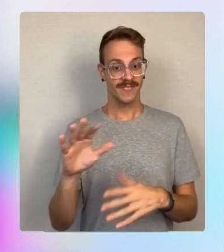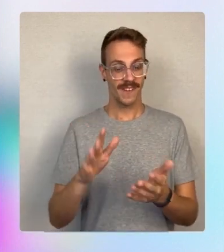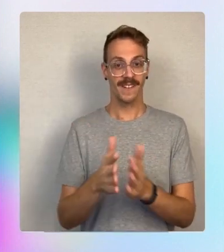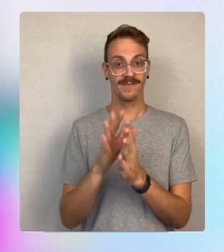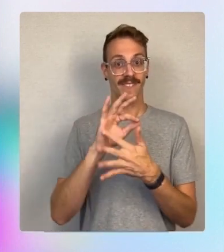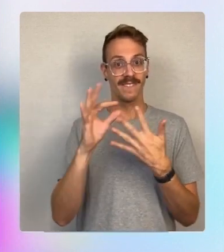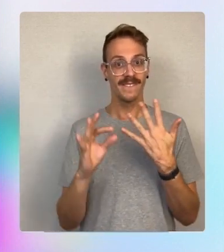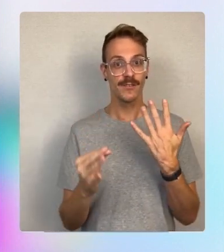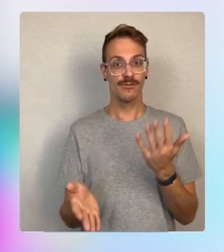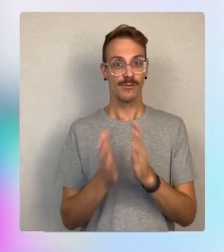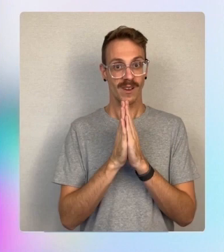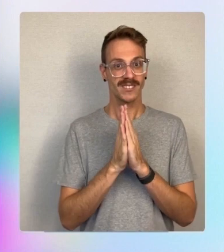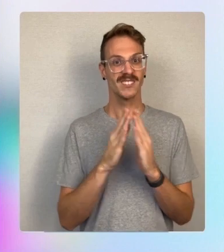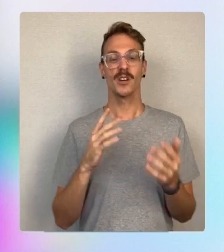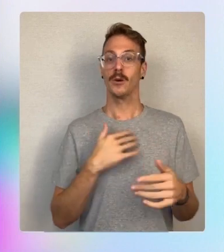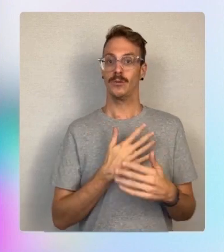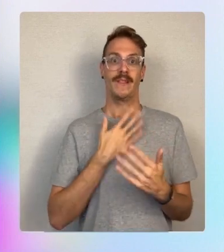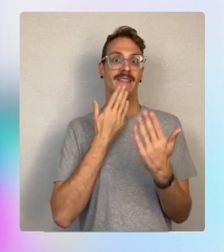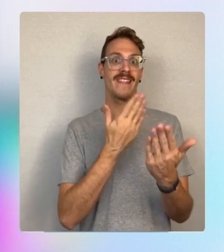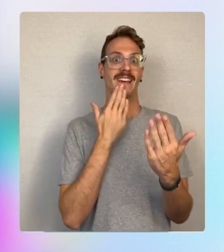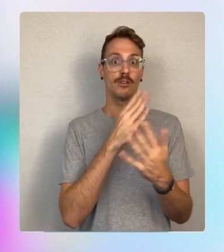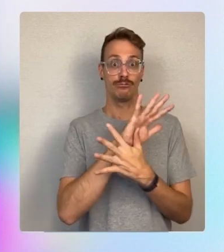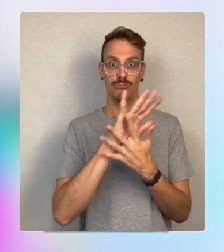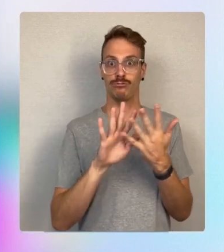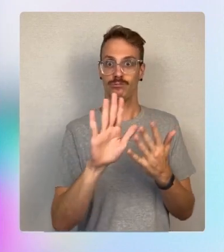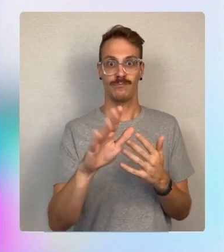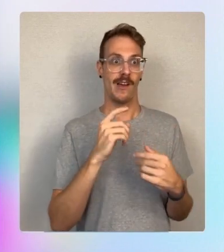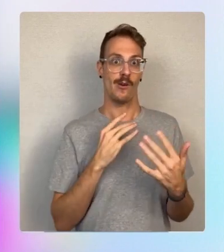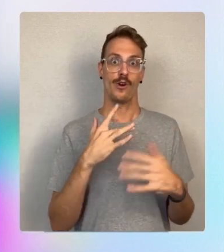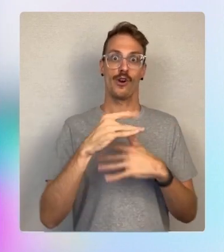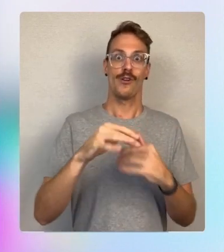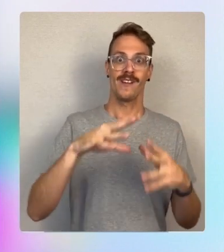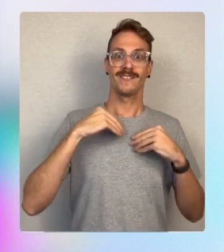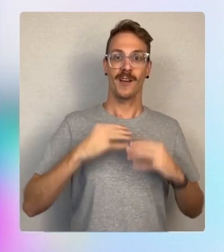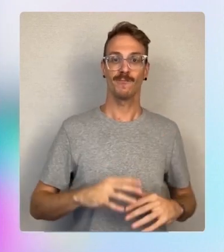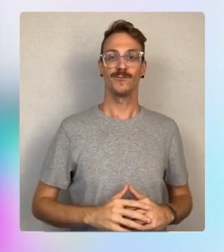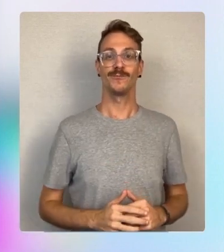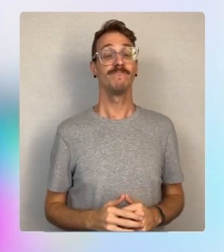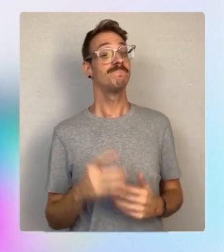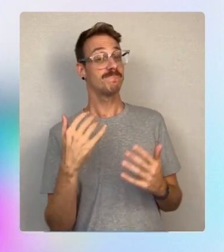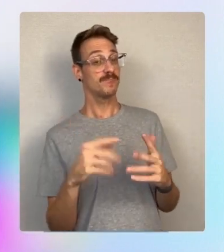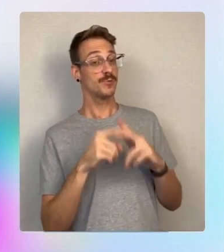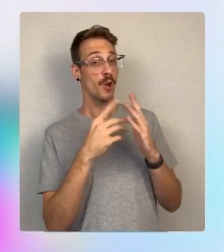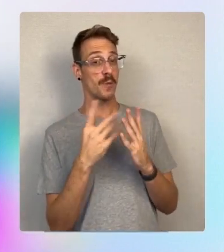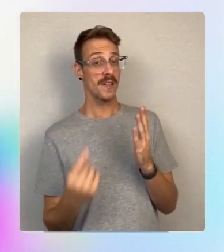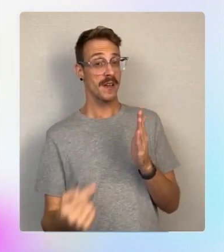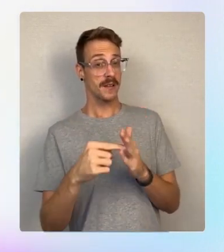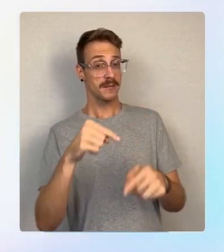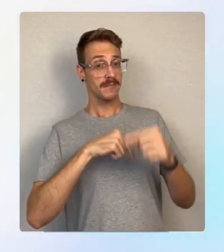to all of our early adopters. Let's start with a recap on Spatial Anchors.